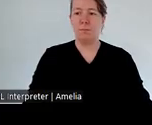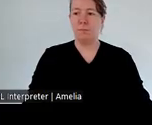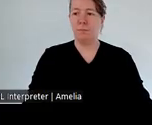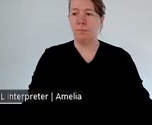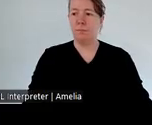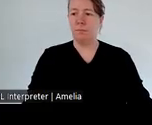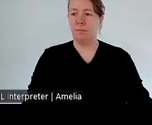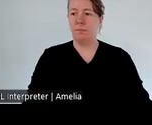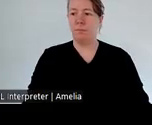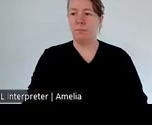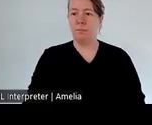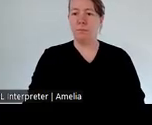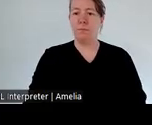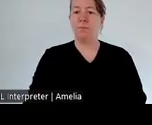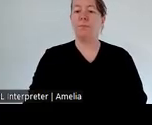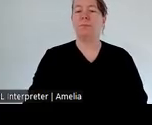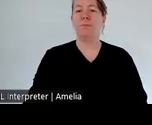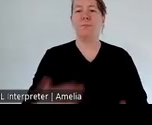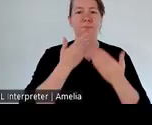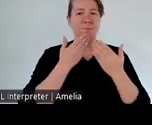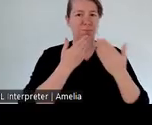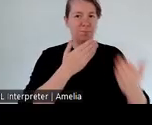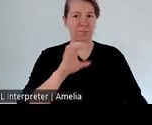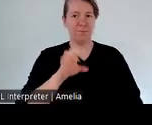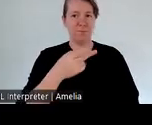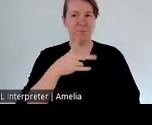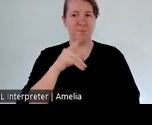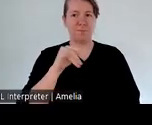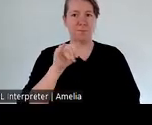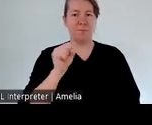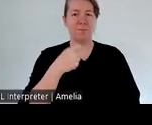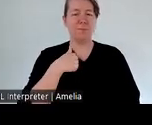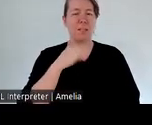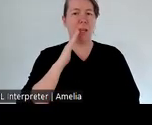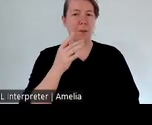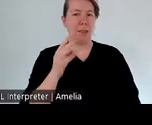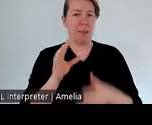(Christopher Carr) Thank you, Charles. When I'm ready to move to the next slide, I'll just say next, okay? (Charles LaPierre) Sure.